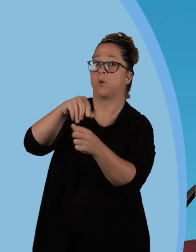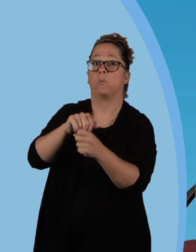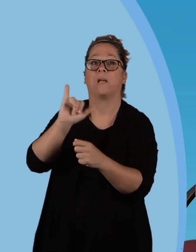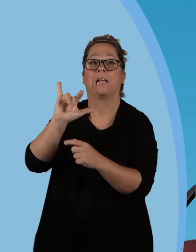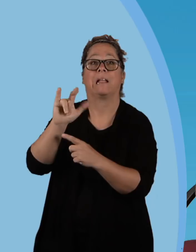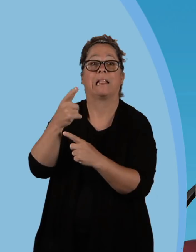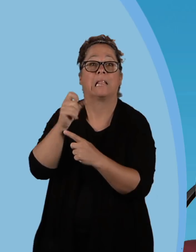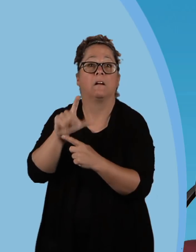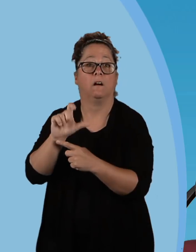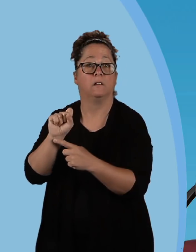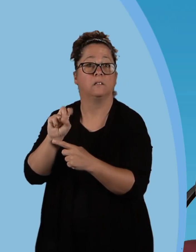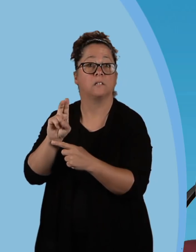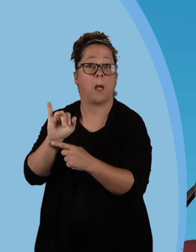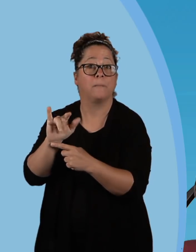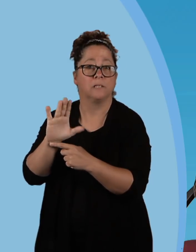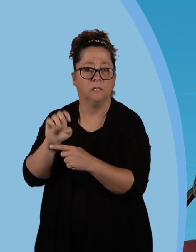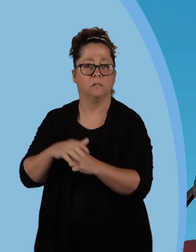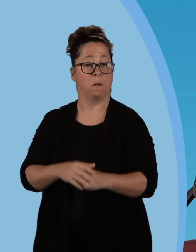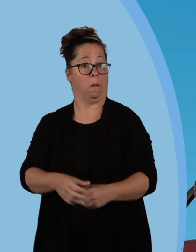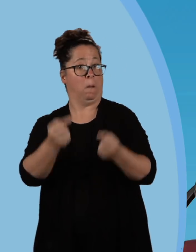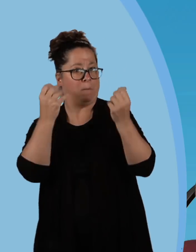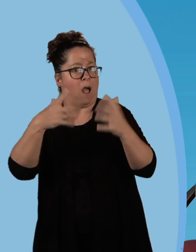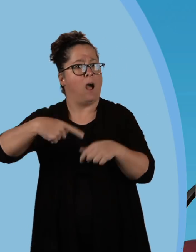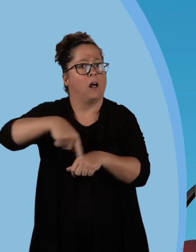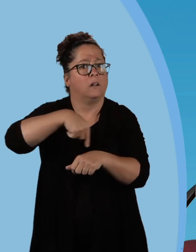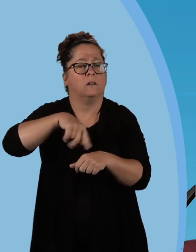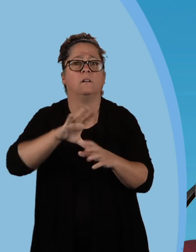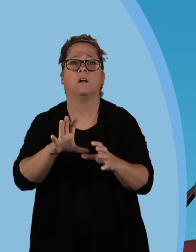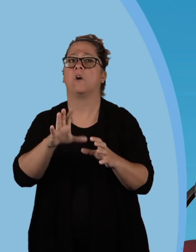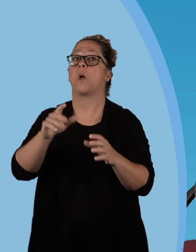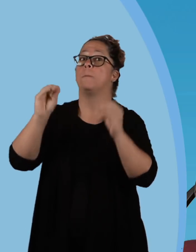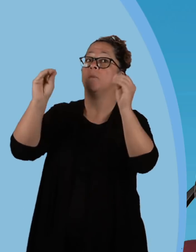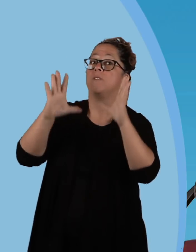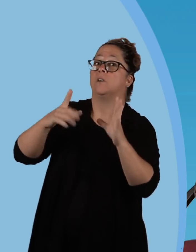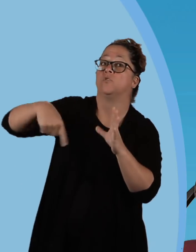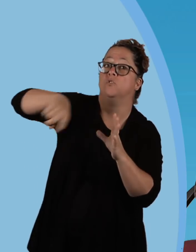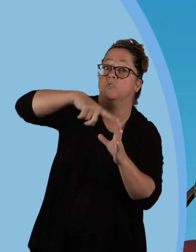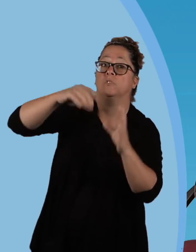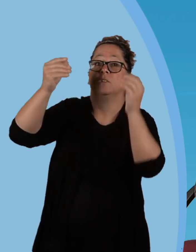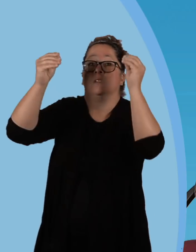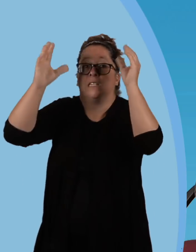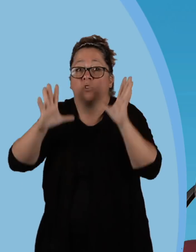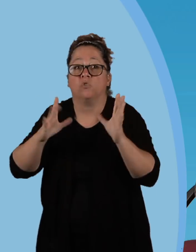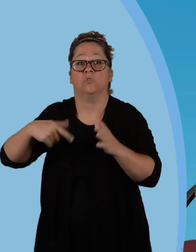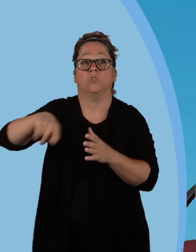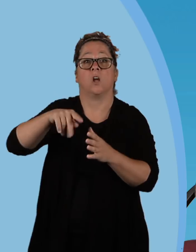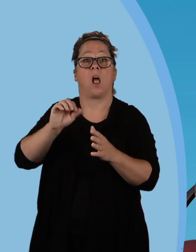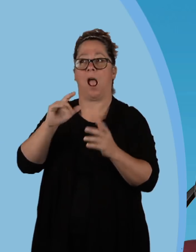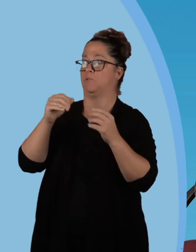students, are talking about an after-school party where they have illegal substances,